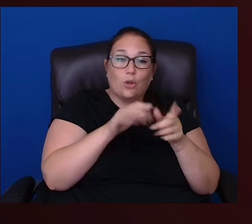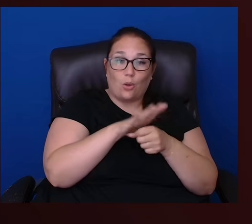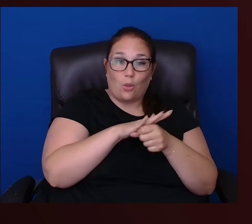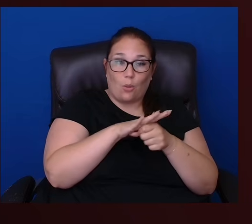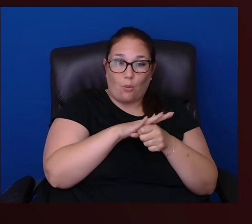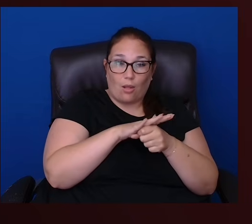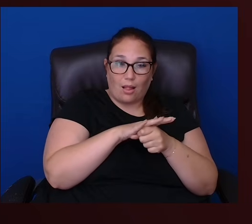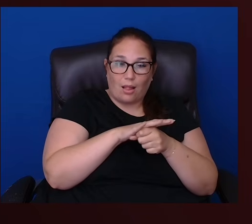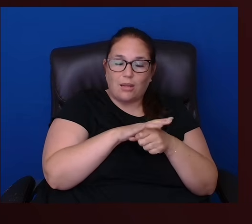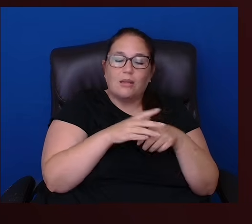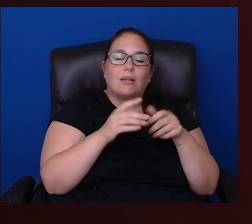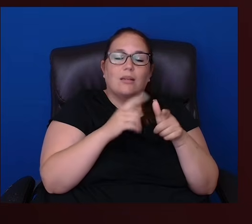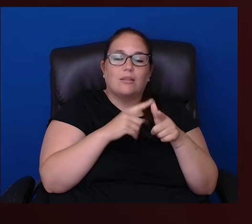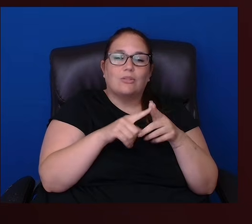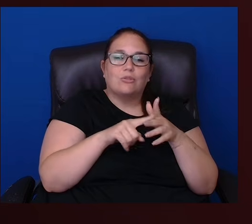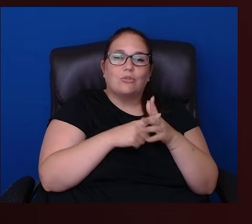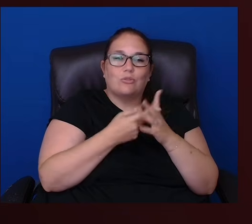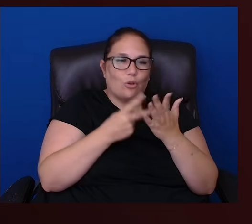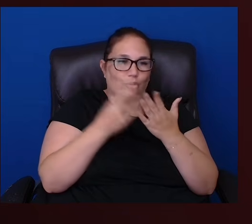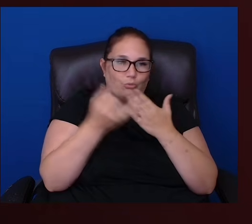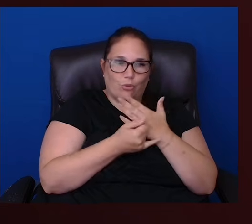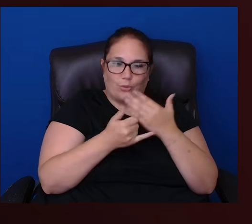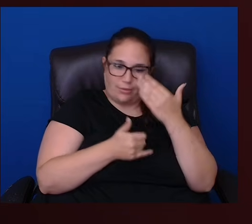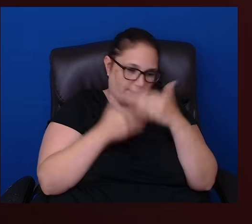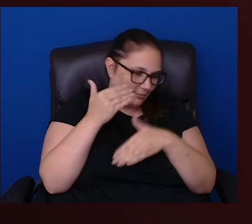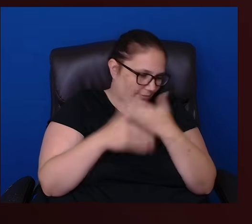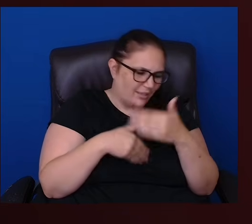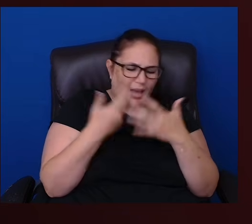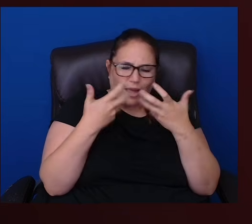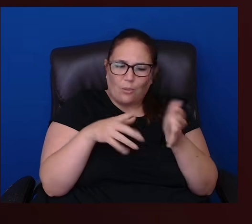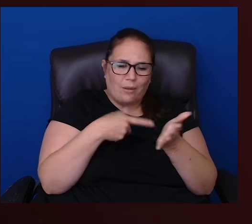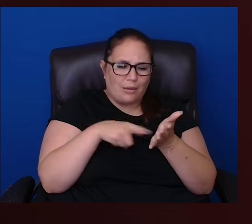to start a project. I just want to get going. I don't want to pay any money, right?